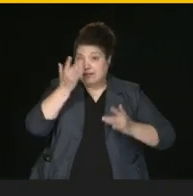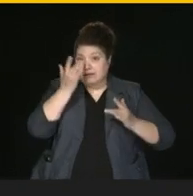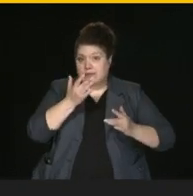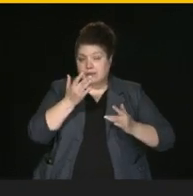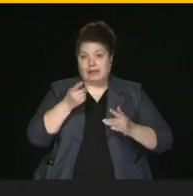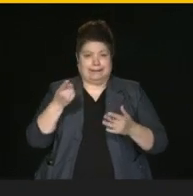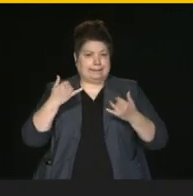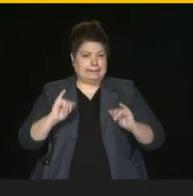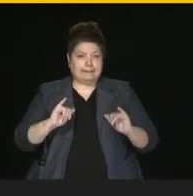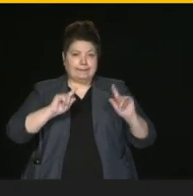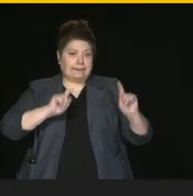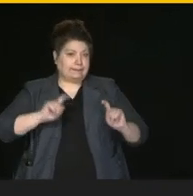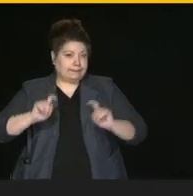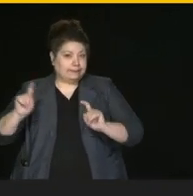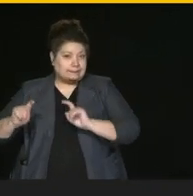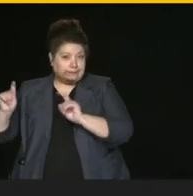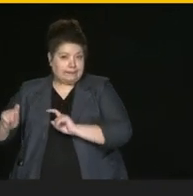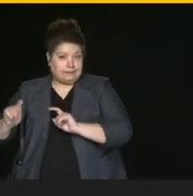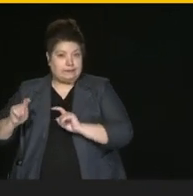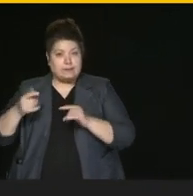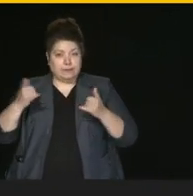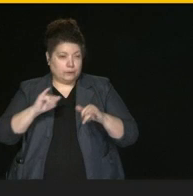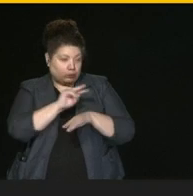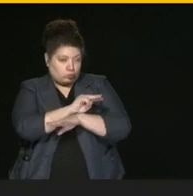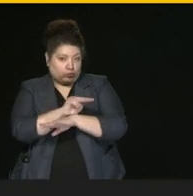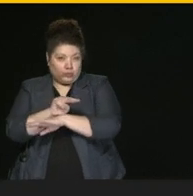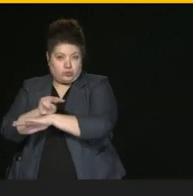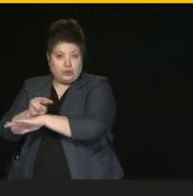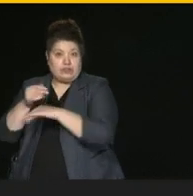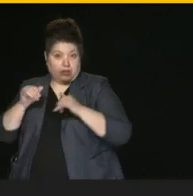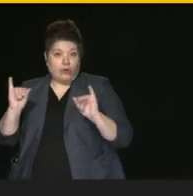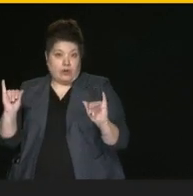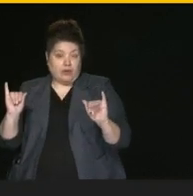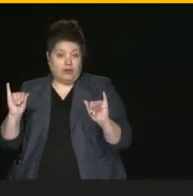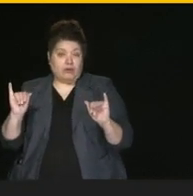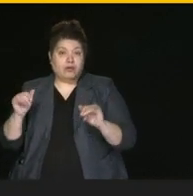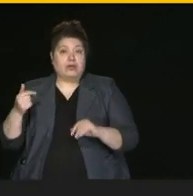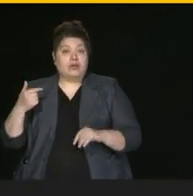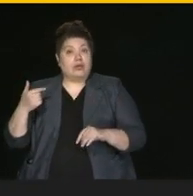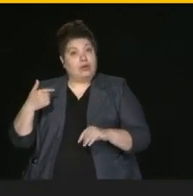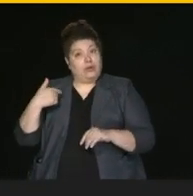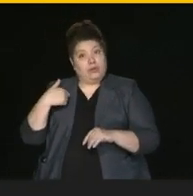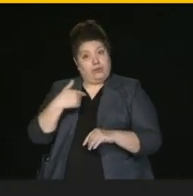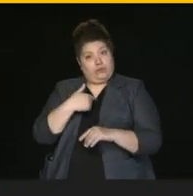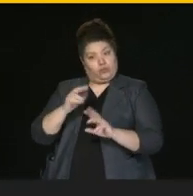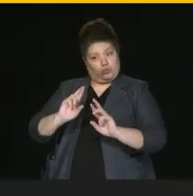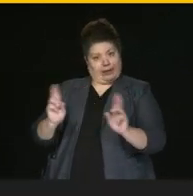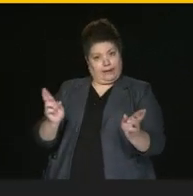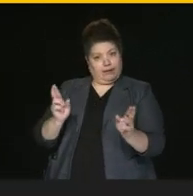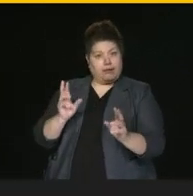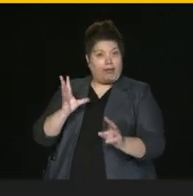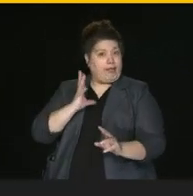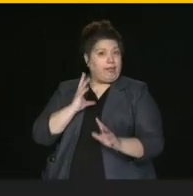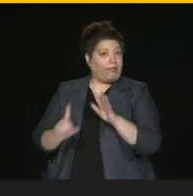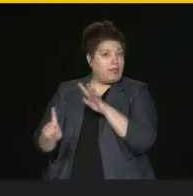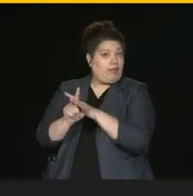HAVE HIGHLY SENSITIVE TESTING, AND THAT WILL BE IN ORDER TO